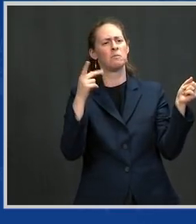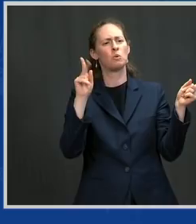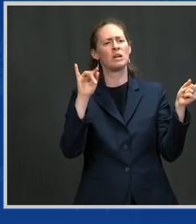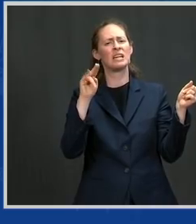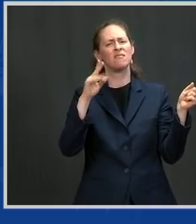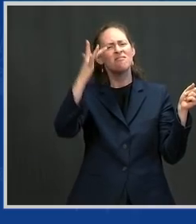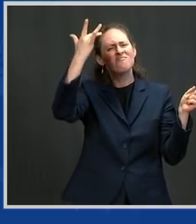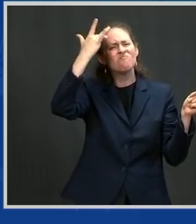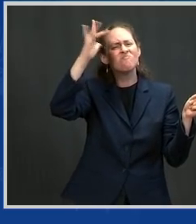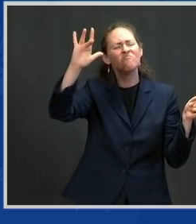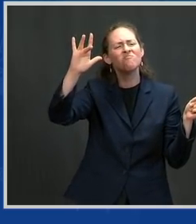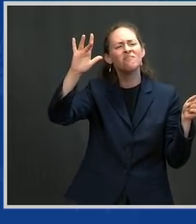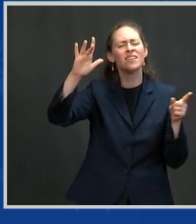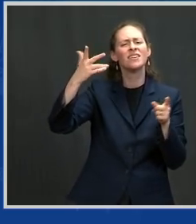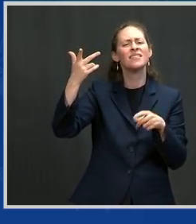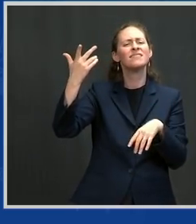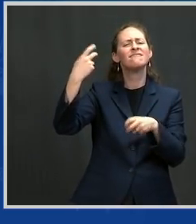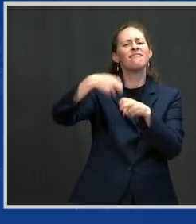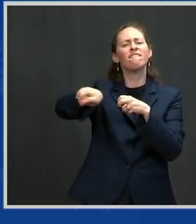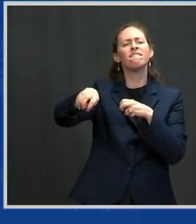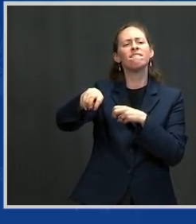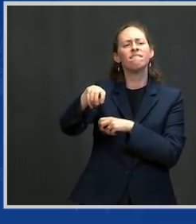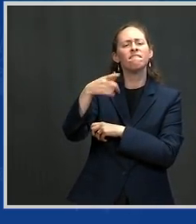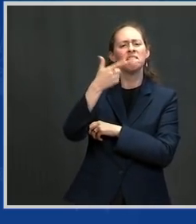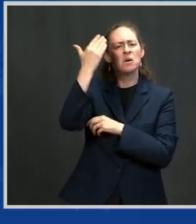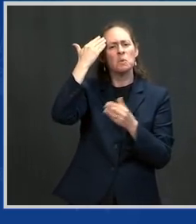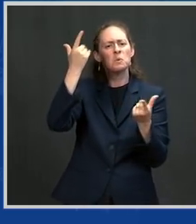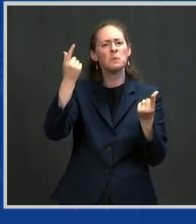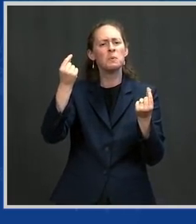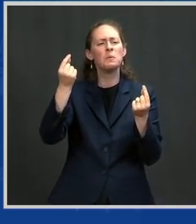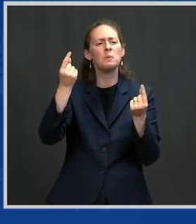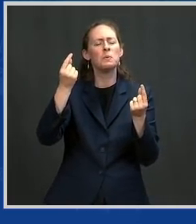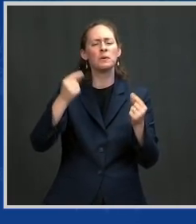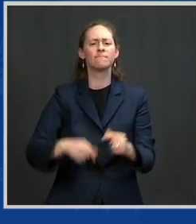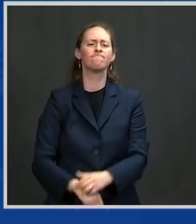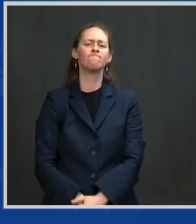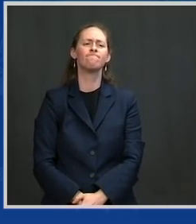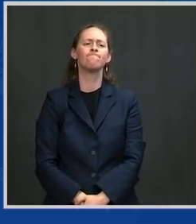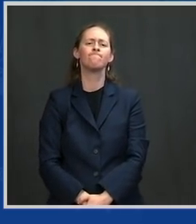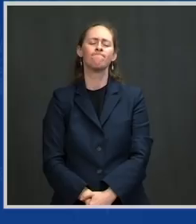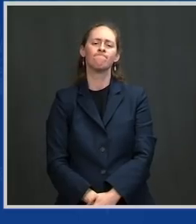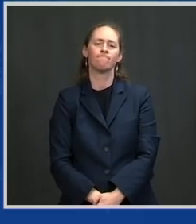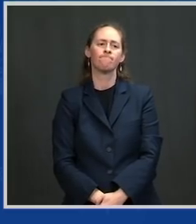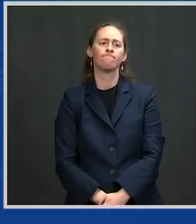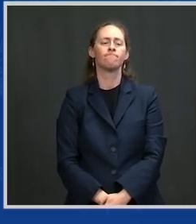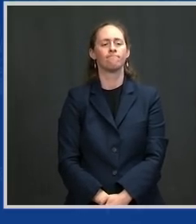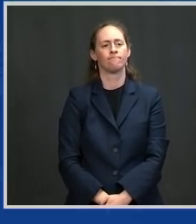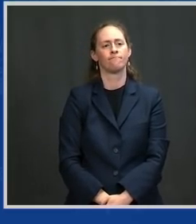And I have found that he is a -- as they say, when you used to play ball,